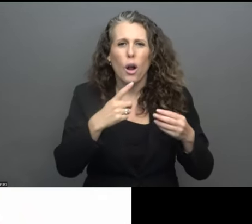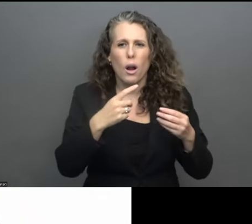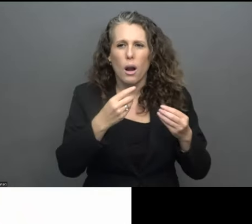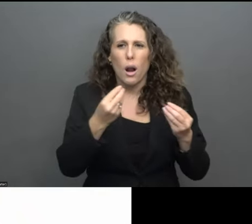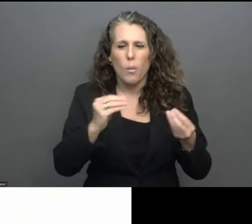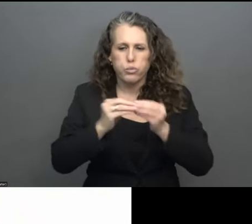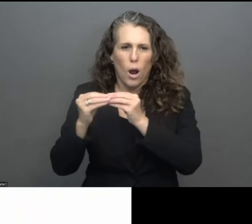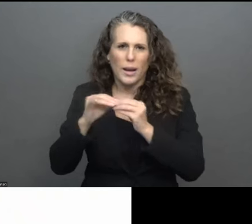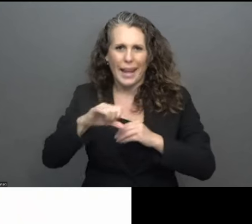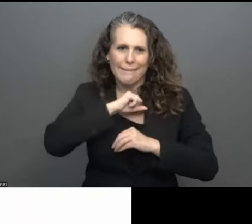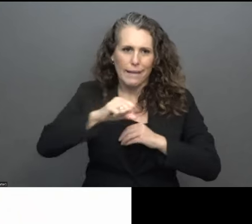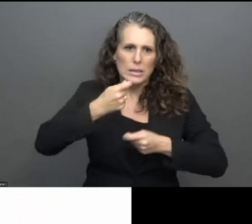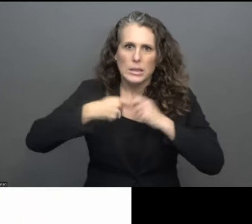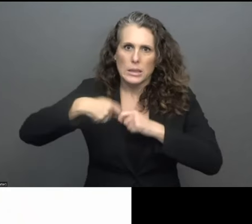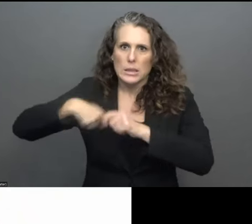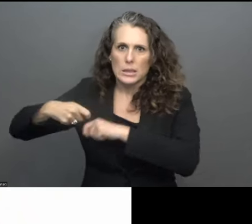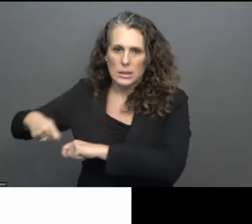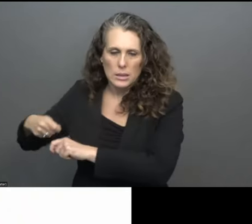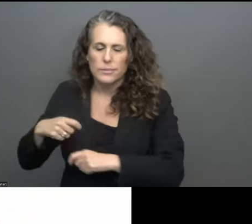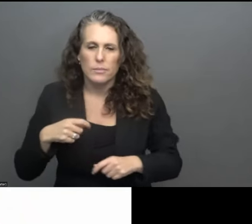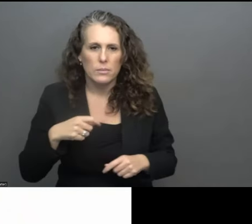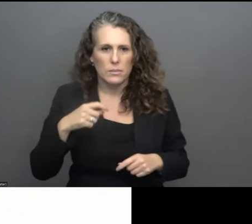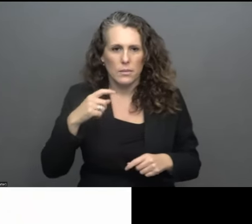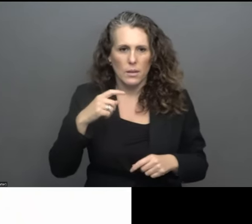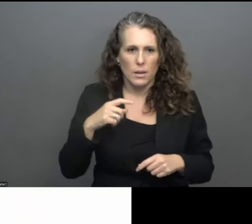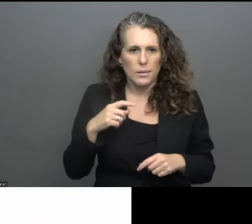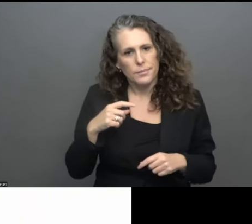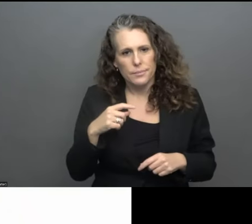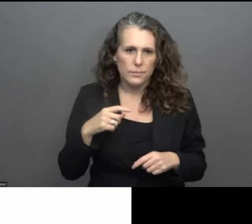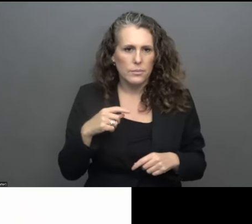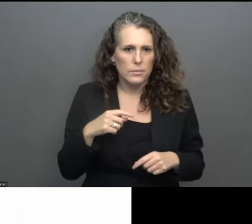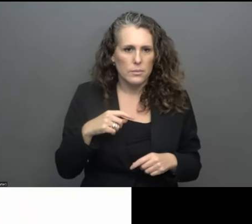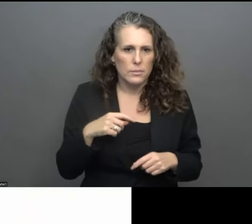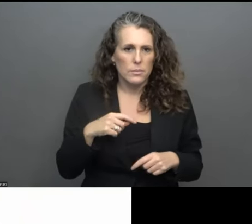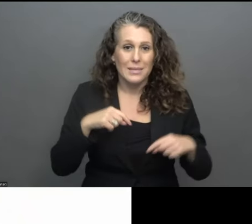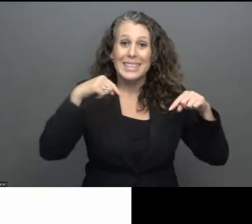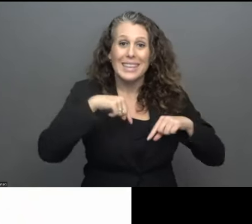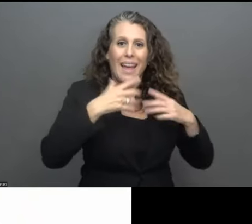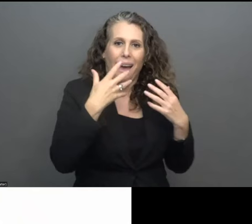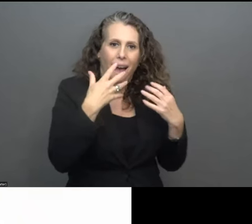11:03:48 It really is to leverage one, we have access to to consumers, through our projects